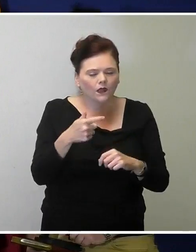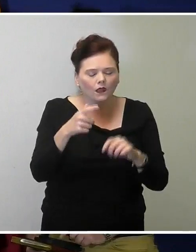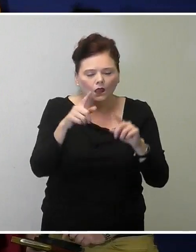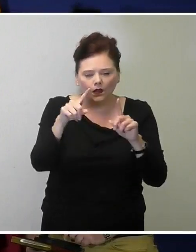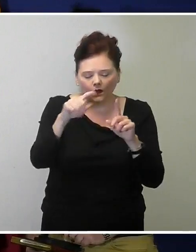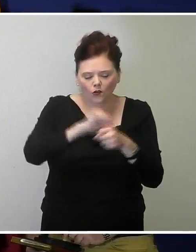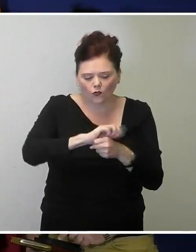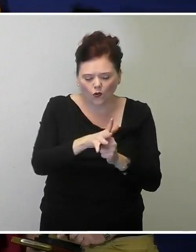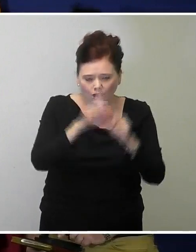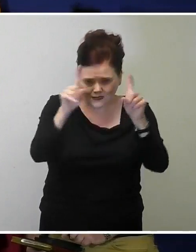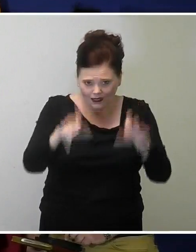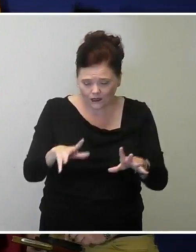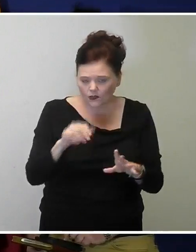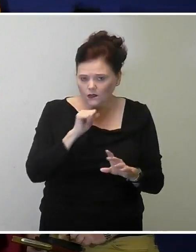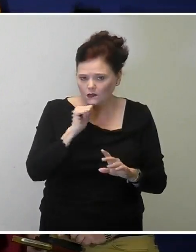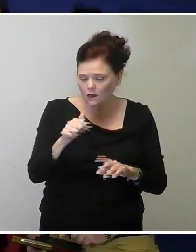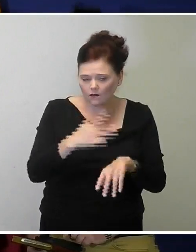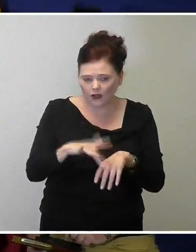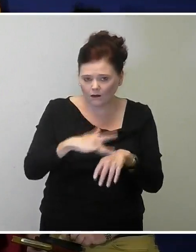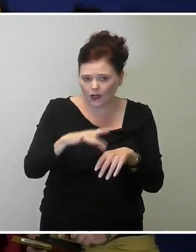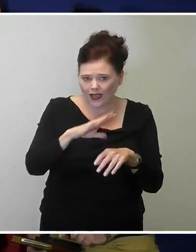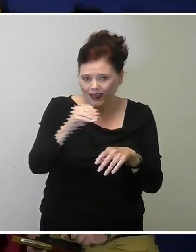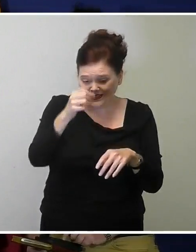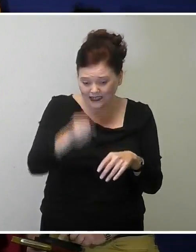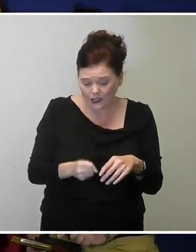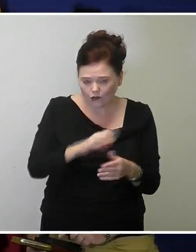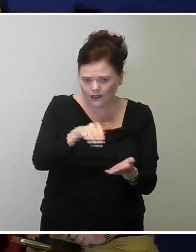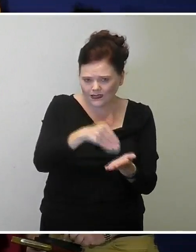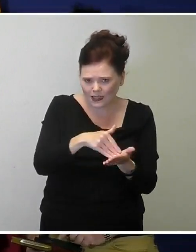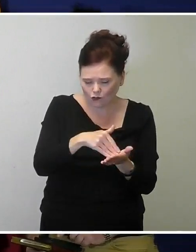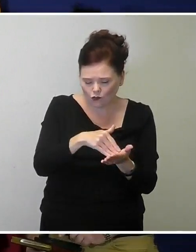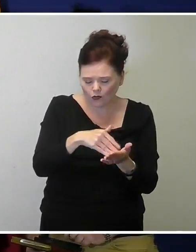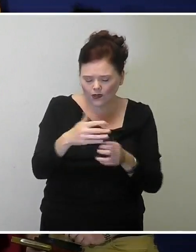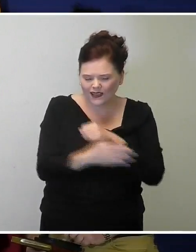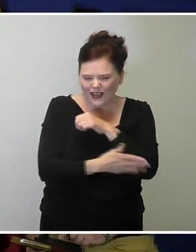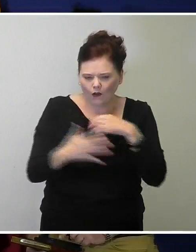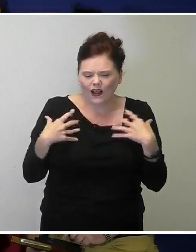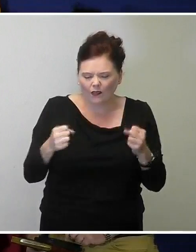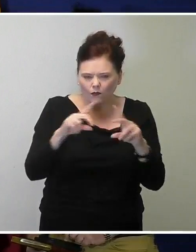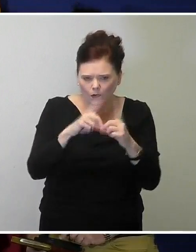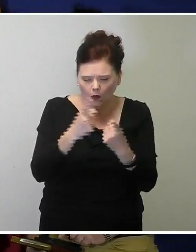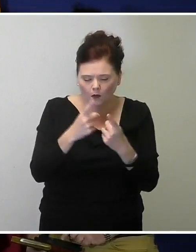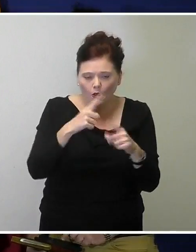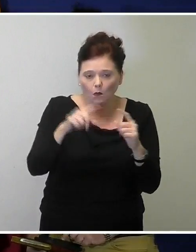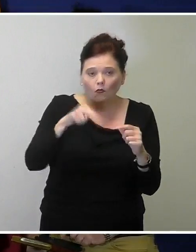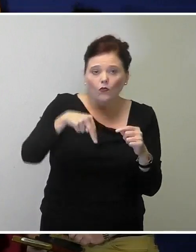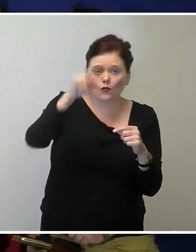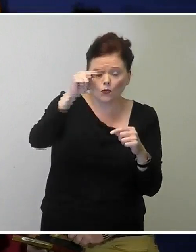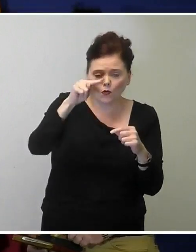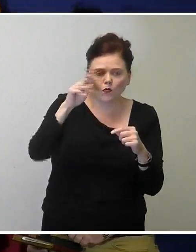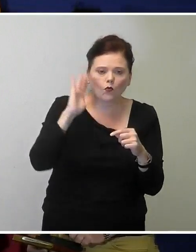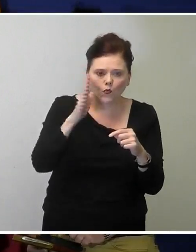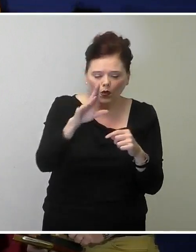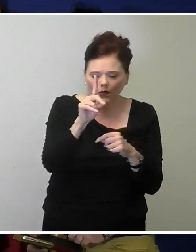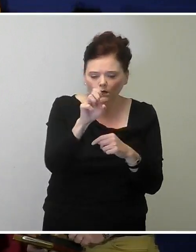VACCINE WILL NOT BE AVAILABLE IN SOUTHERN AND CENTRAL HEALTH DEPARTMENTS TORNL. COVID TESTING WILL NOT BE AVAILABLE AT THE SOUTHERN AND